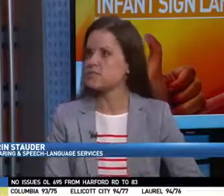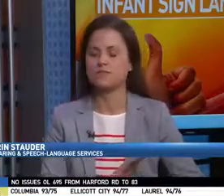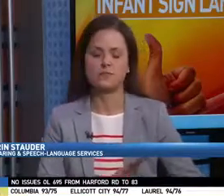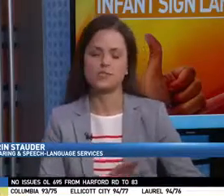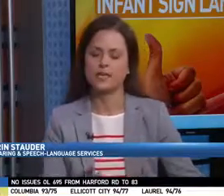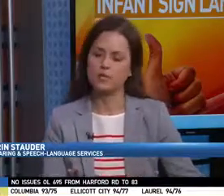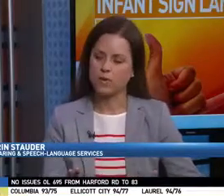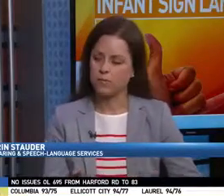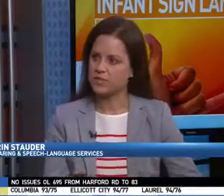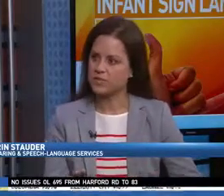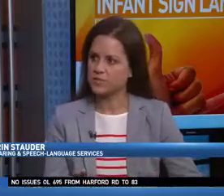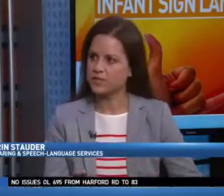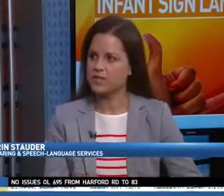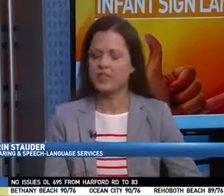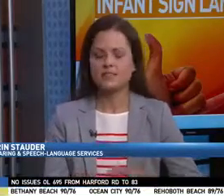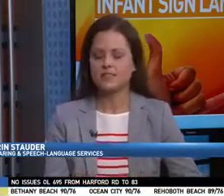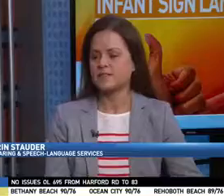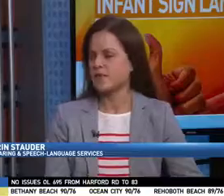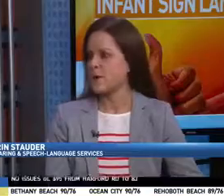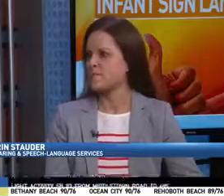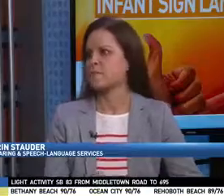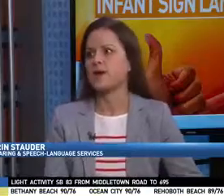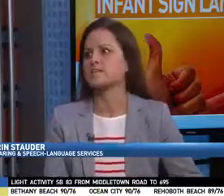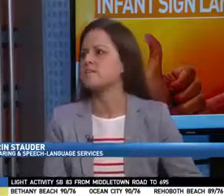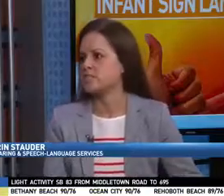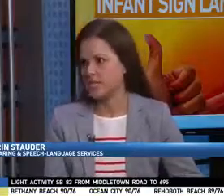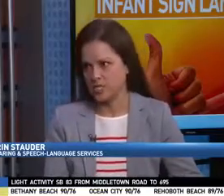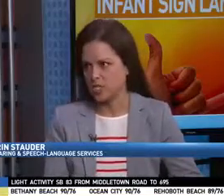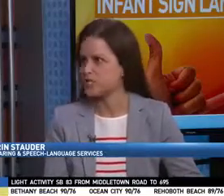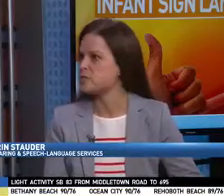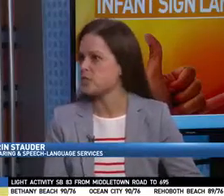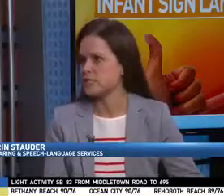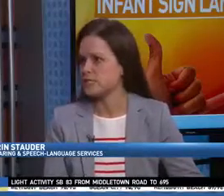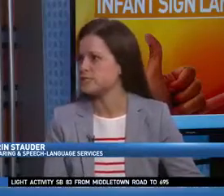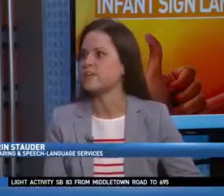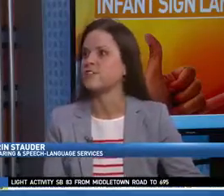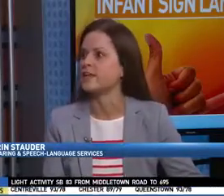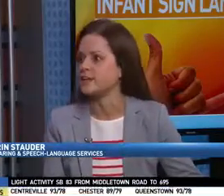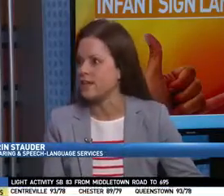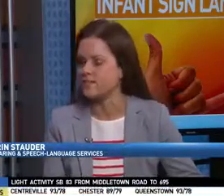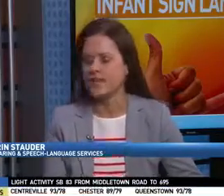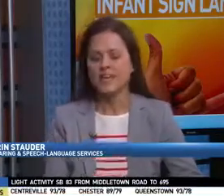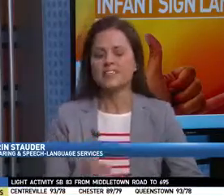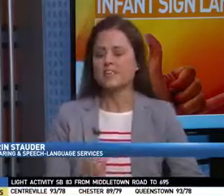from day one with children sets them up for positive educational experiences later in life.